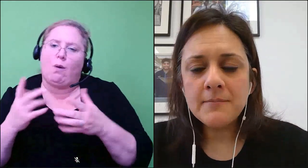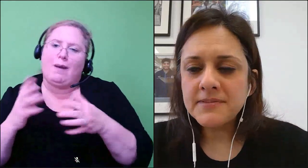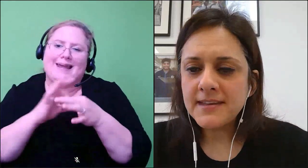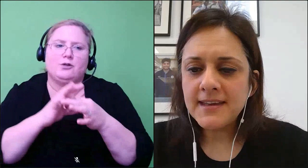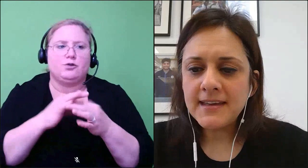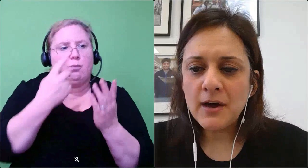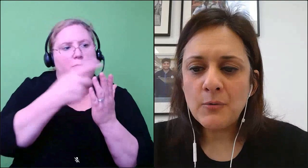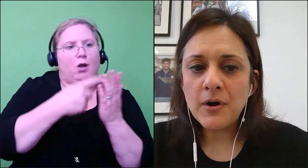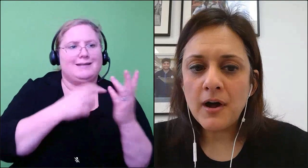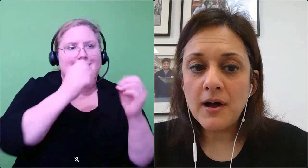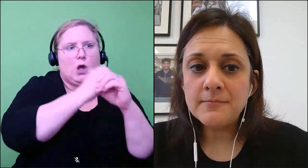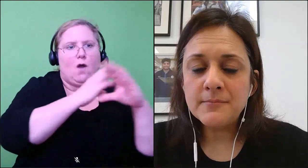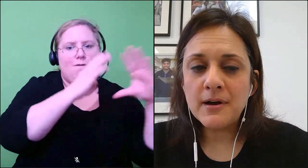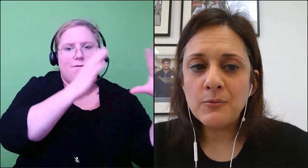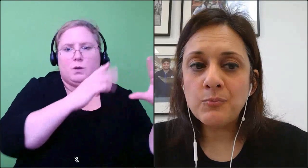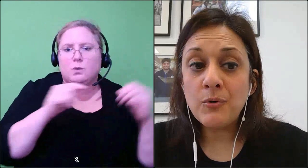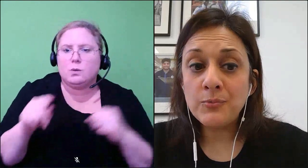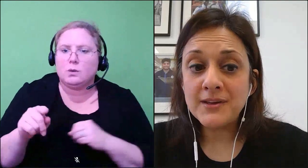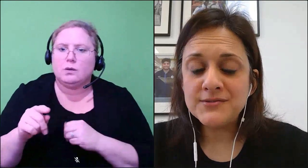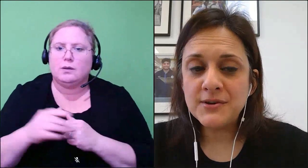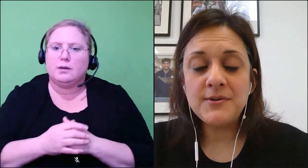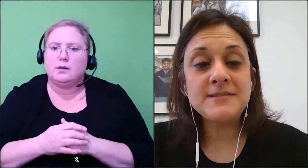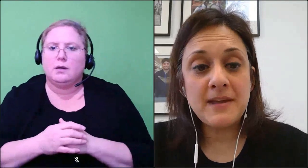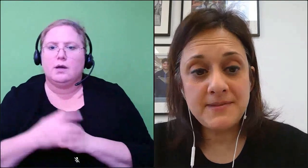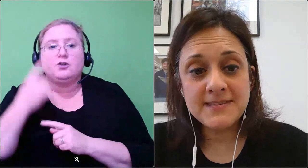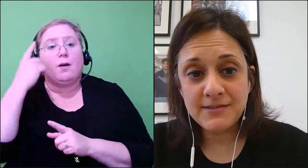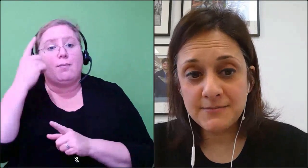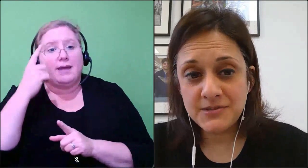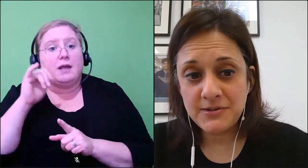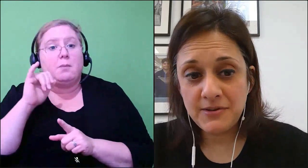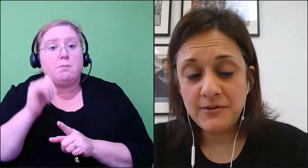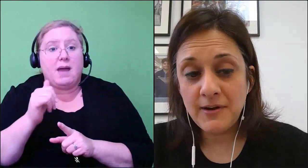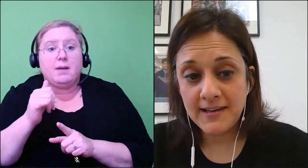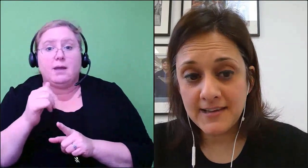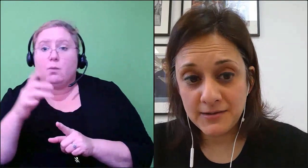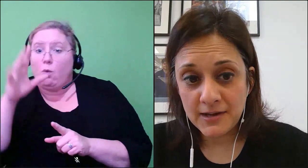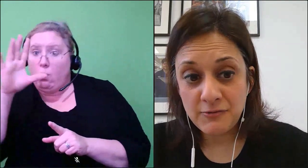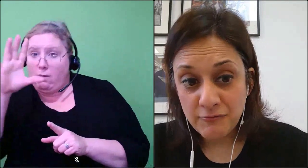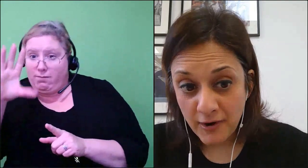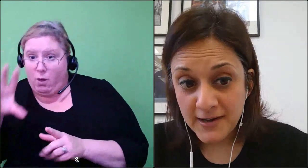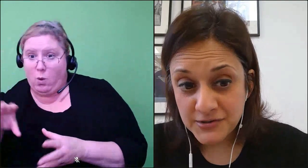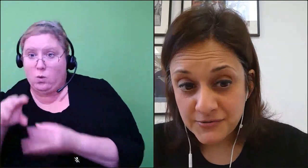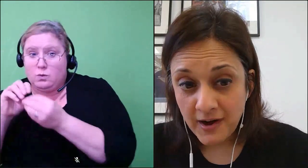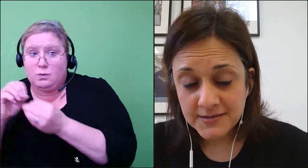I'm thinking what we could do is maybe send them to you and you write a short answer?